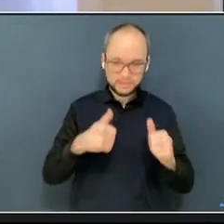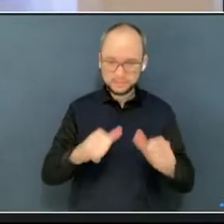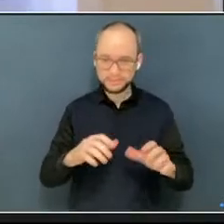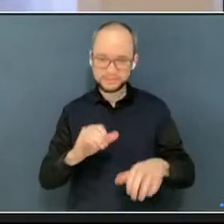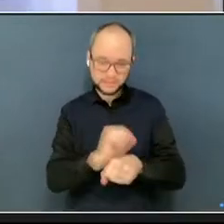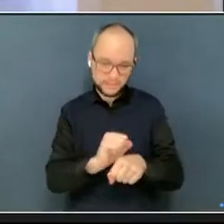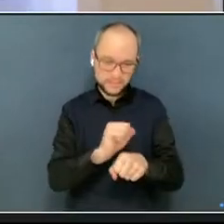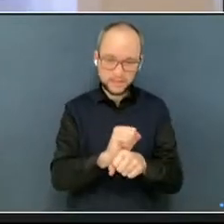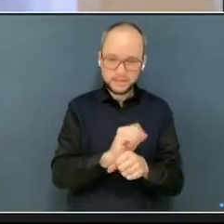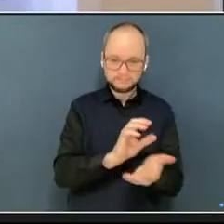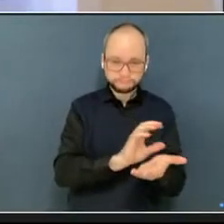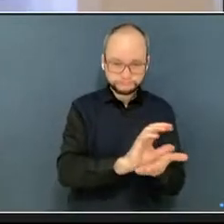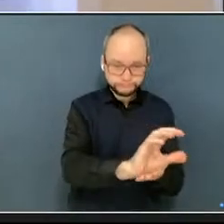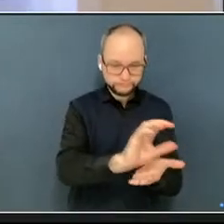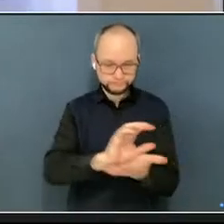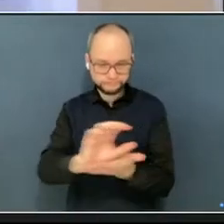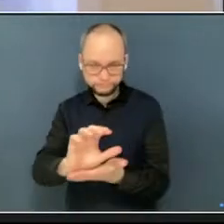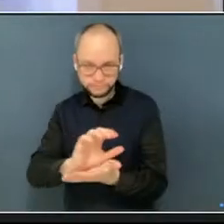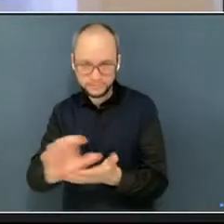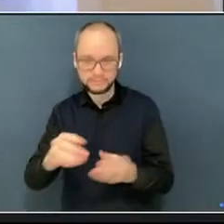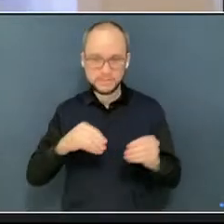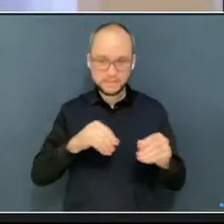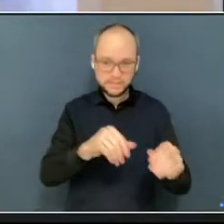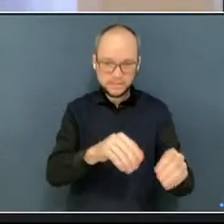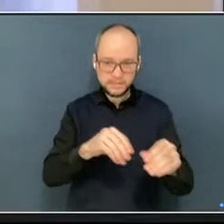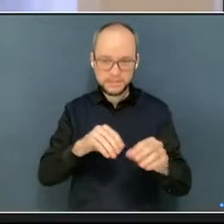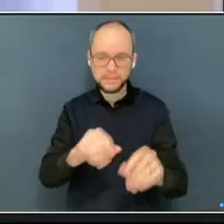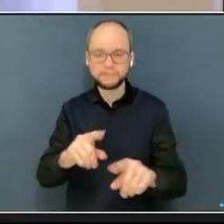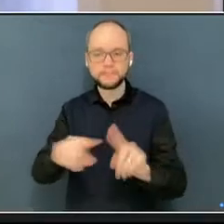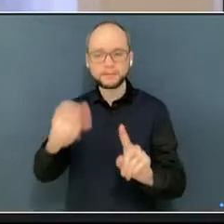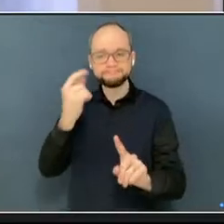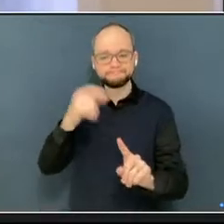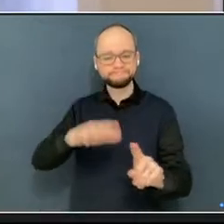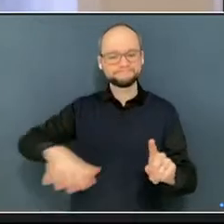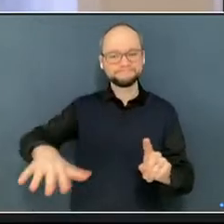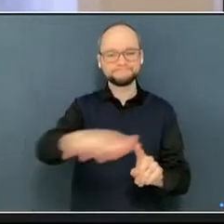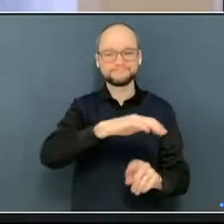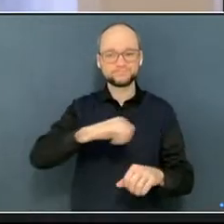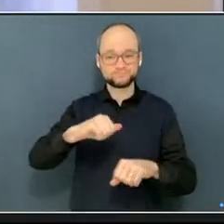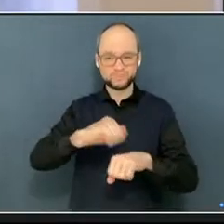But the soil is too rocky. And the fields had been unplowed for ten years.